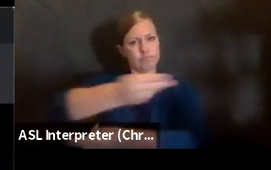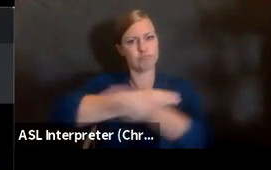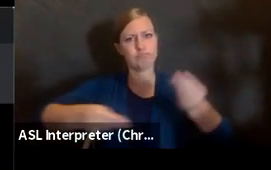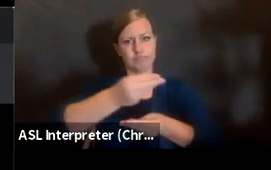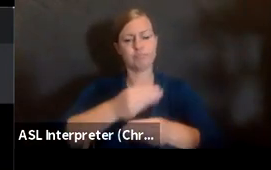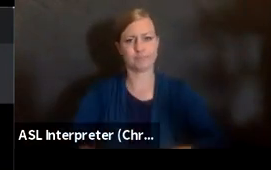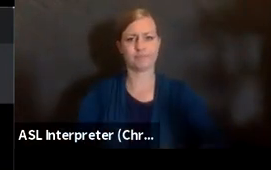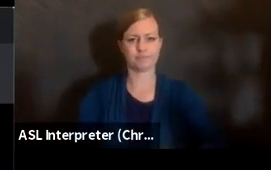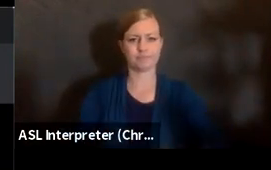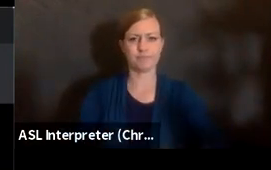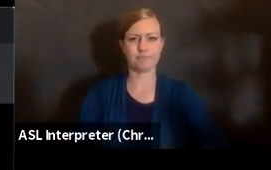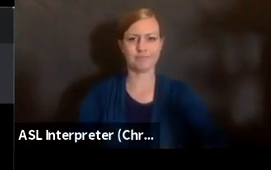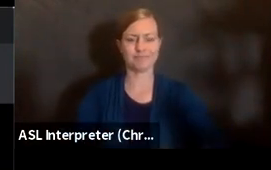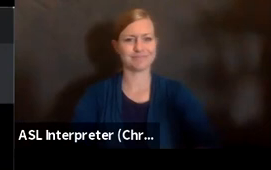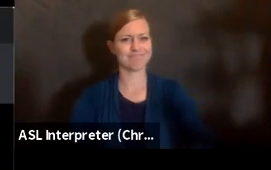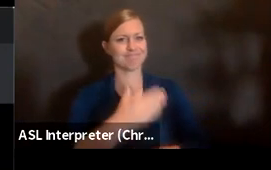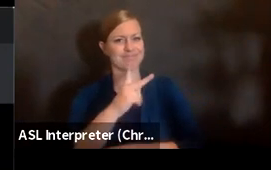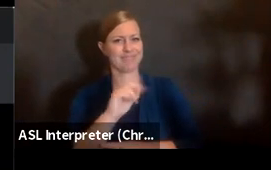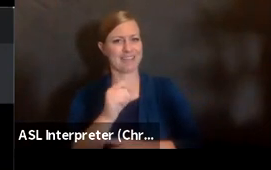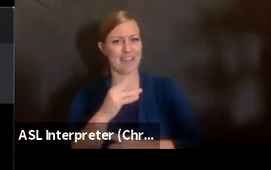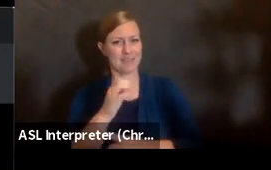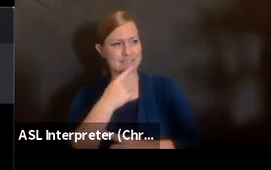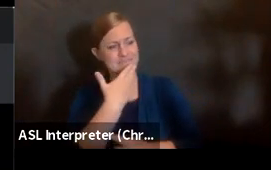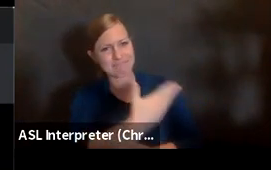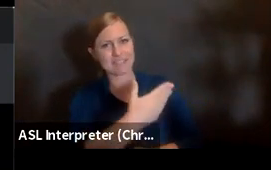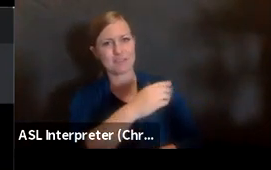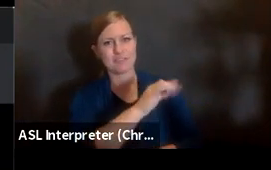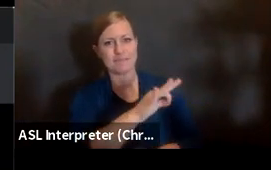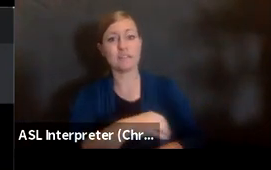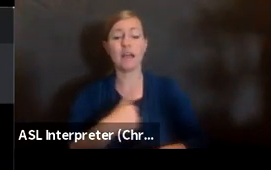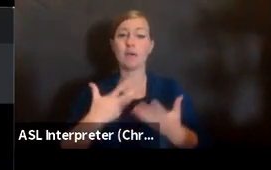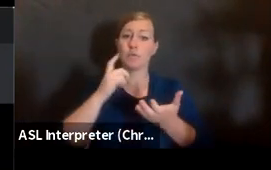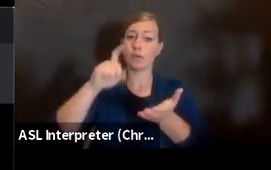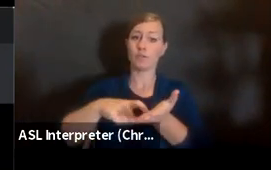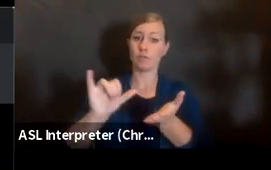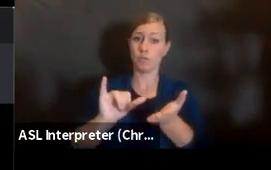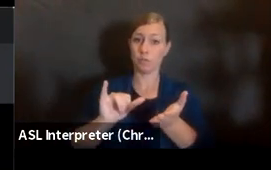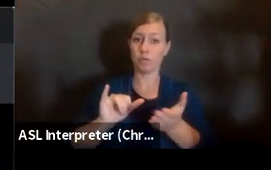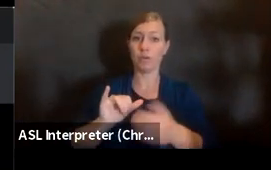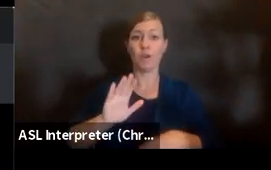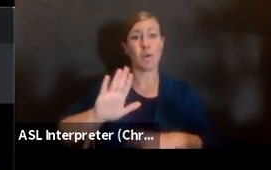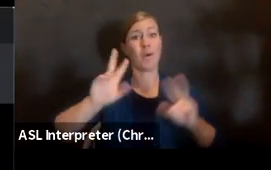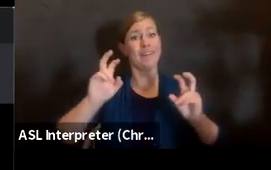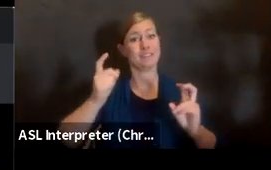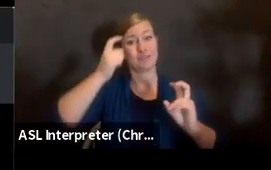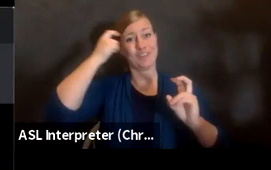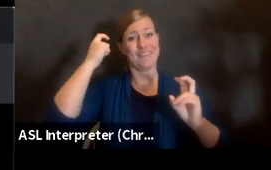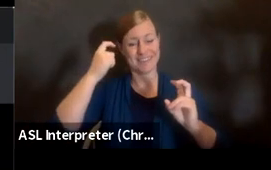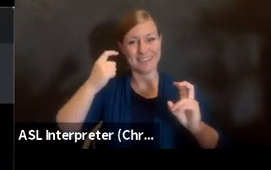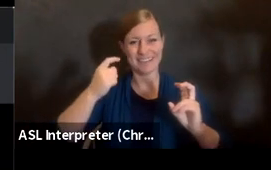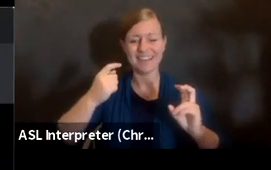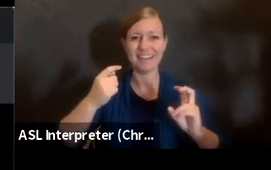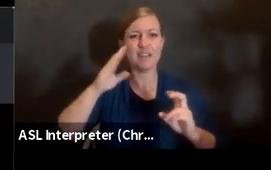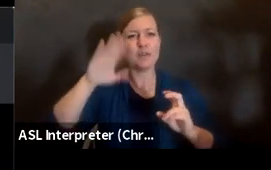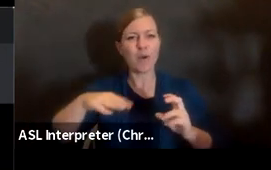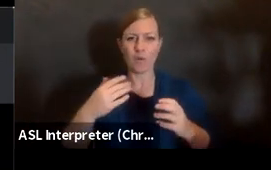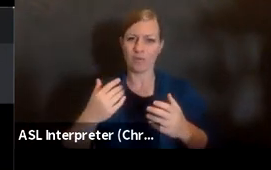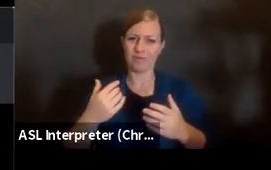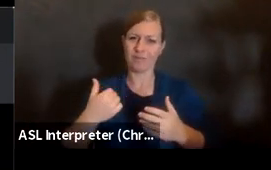Katherine Livick - ESD 112: Thank you, Jeff. I want to just mention too that I want to acknowledge your trauma. You know, we're asked to be trauma informed in our teaching